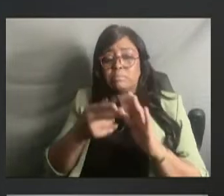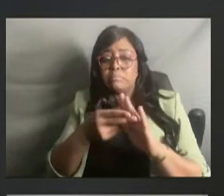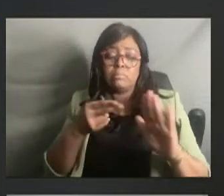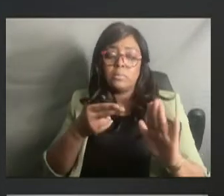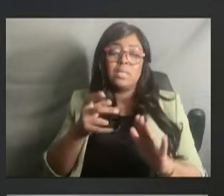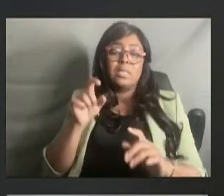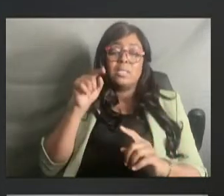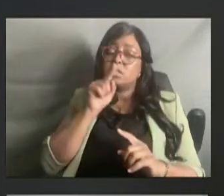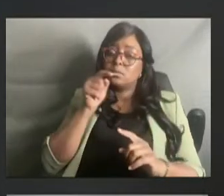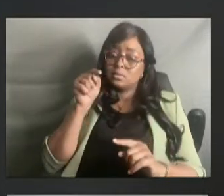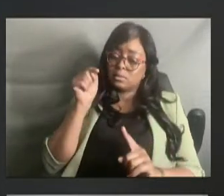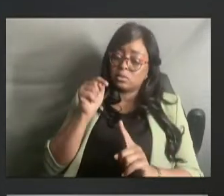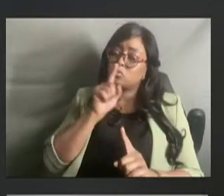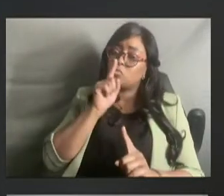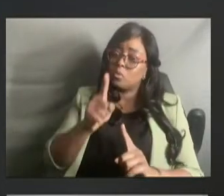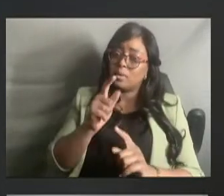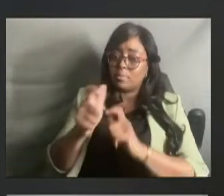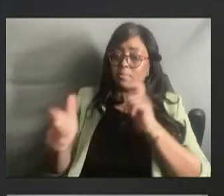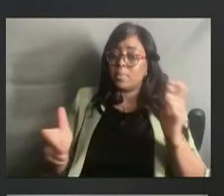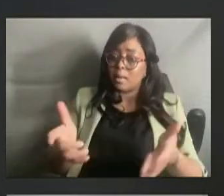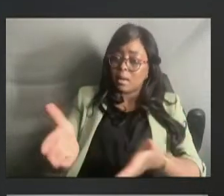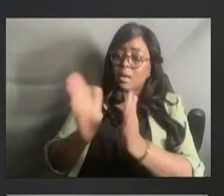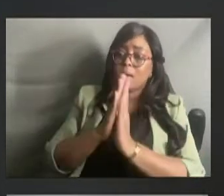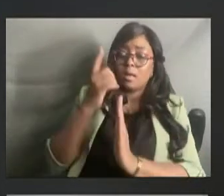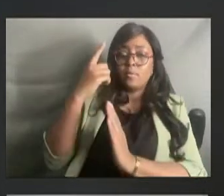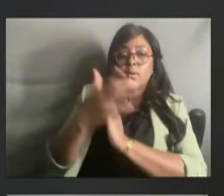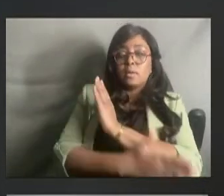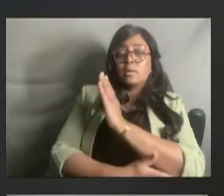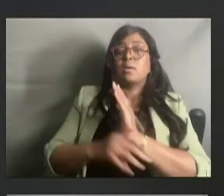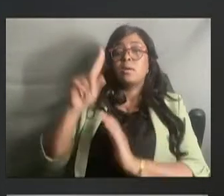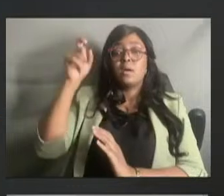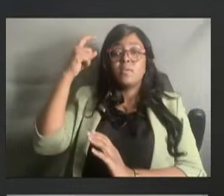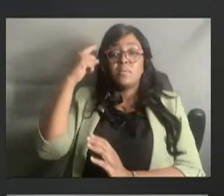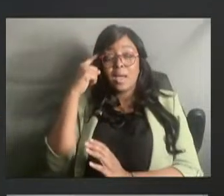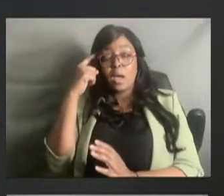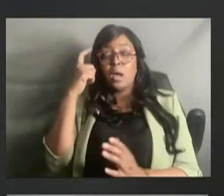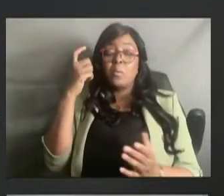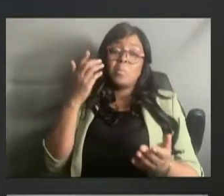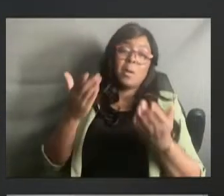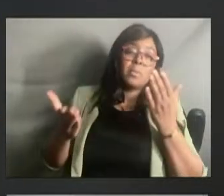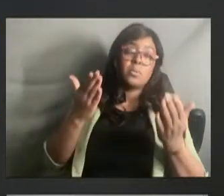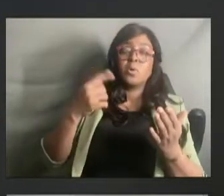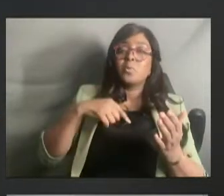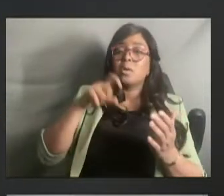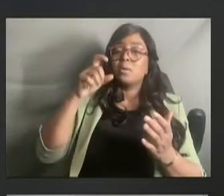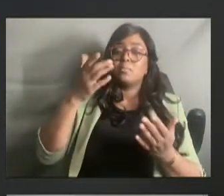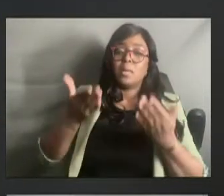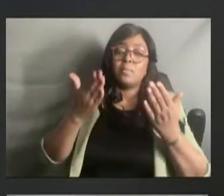way to sugarcoat it. This is a very large ask of our county